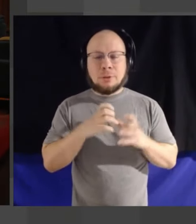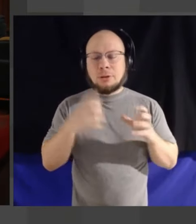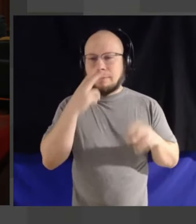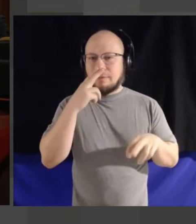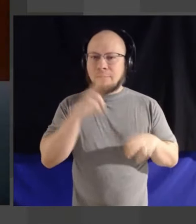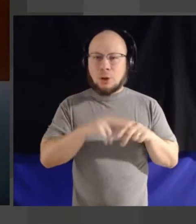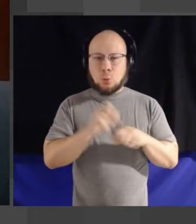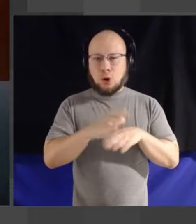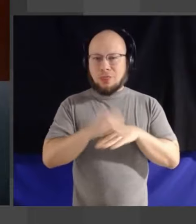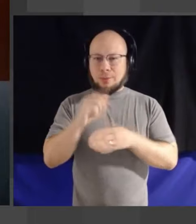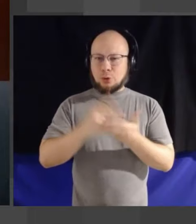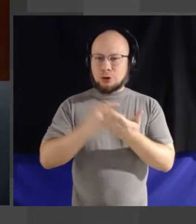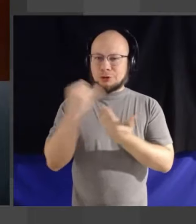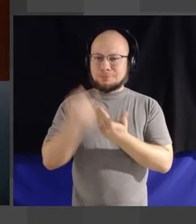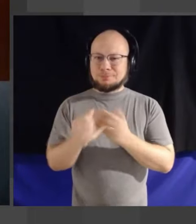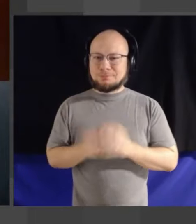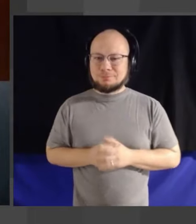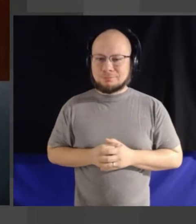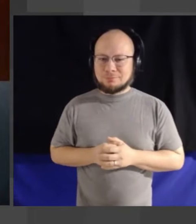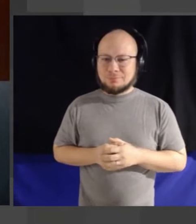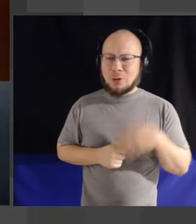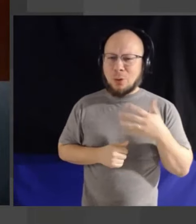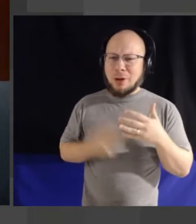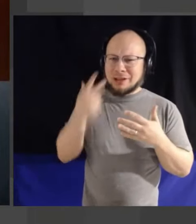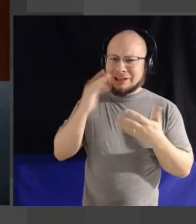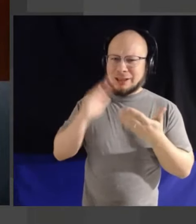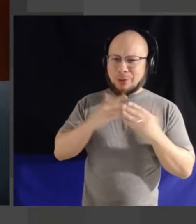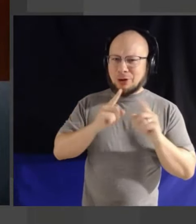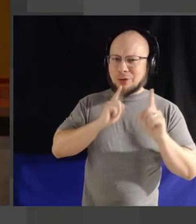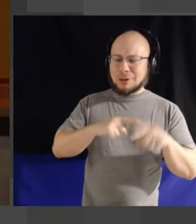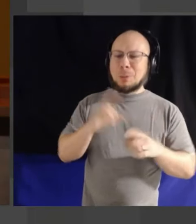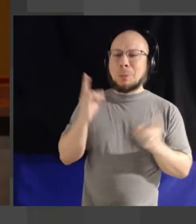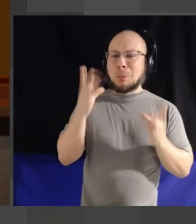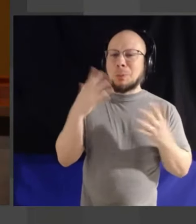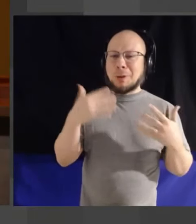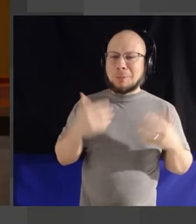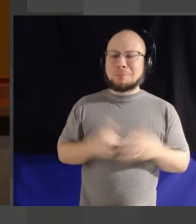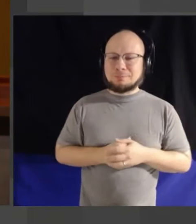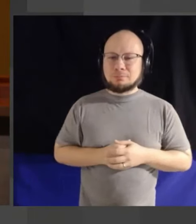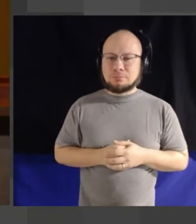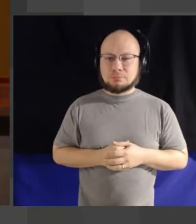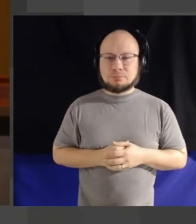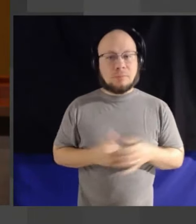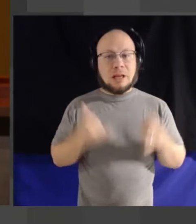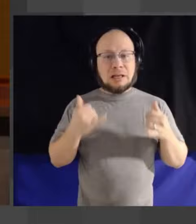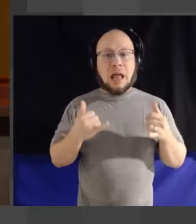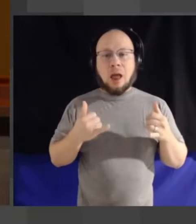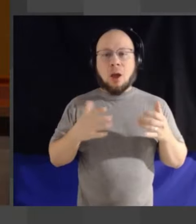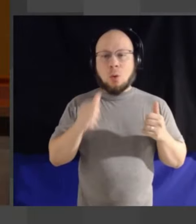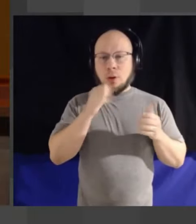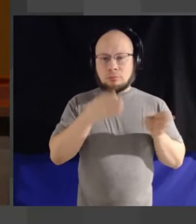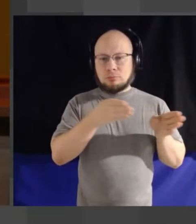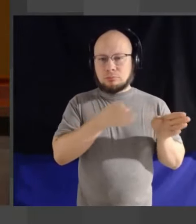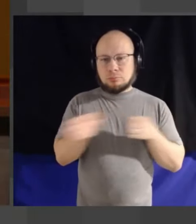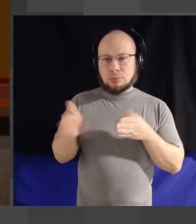IT WAS SUPER SECRET BUT IT HAS BEEN SO MUCH FUN TO WORK ON. IT'S AMAZING TO SEE THE